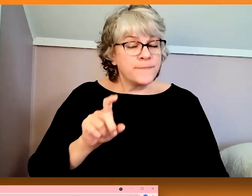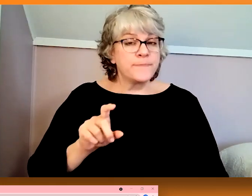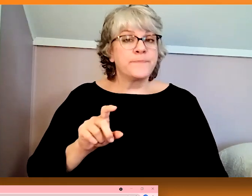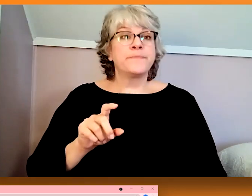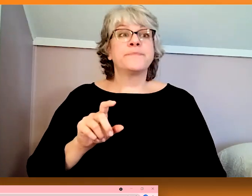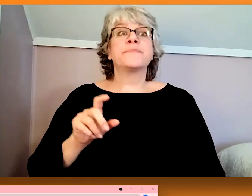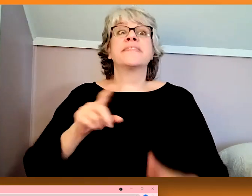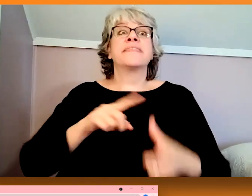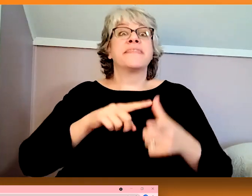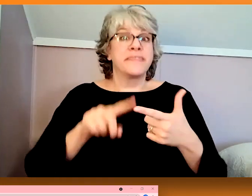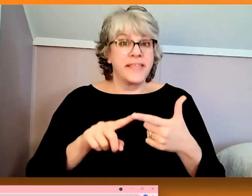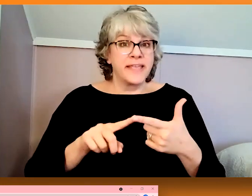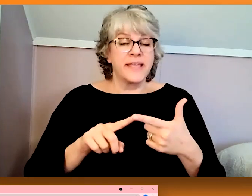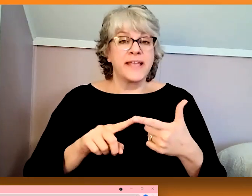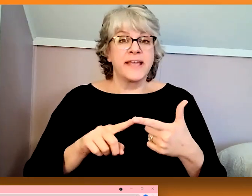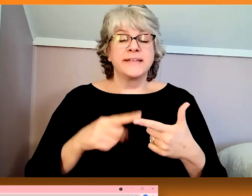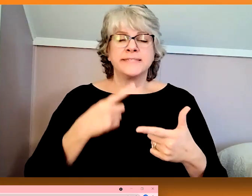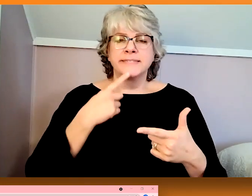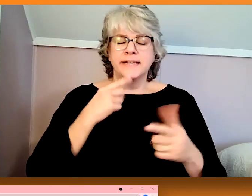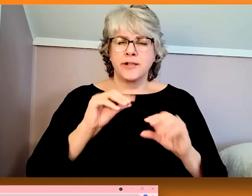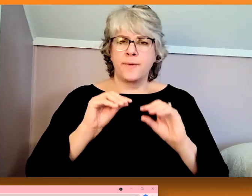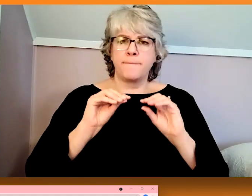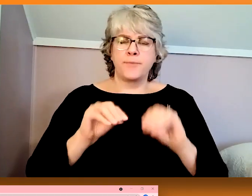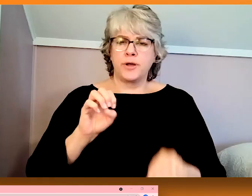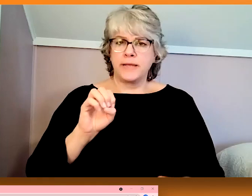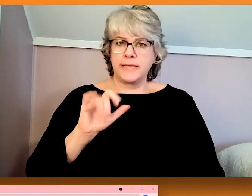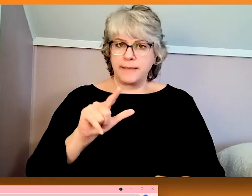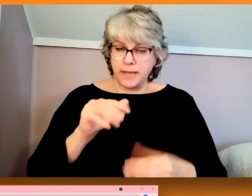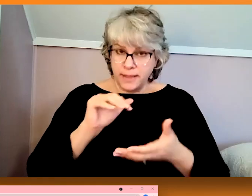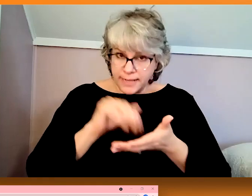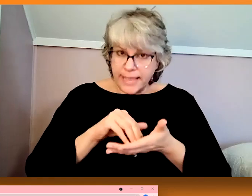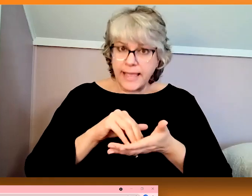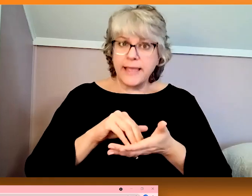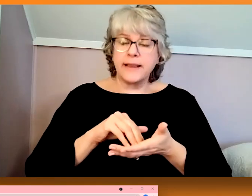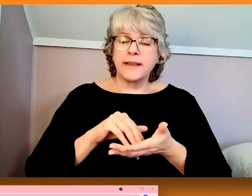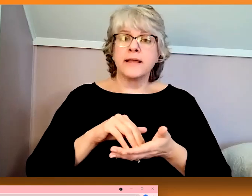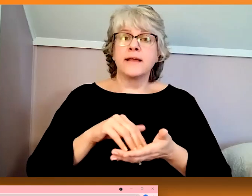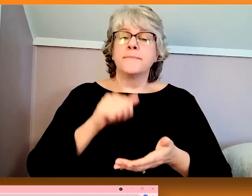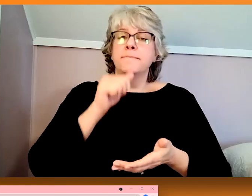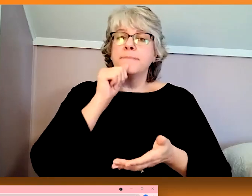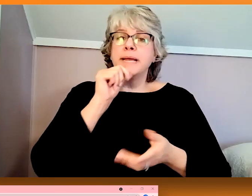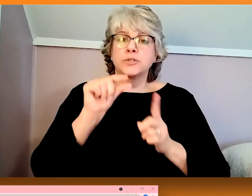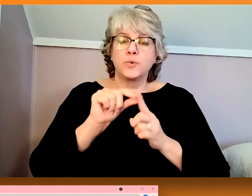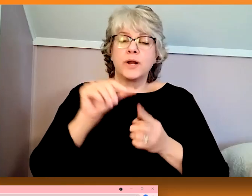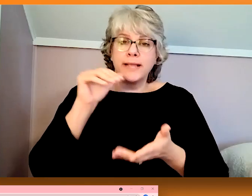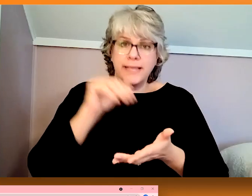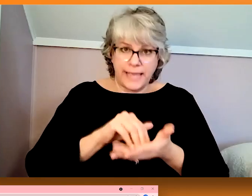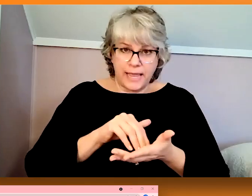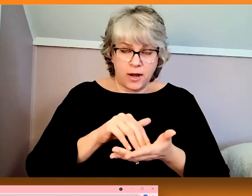And then it's asking me to put down my e-mail again and my password.